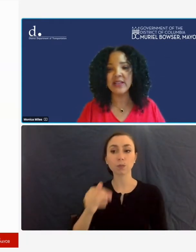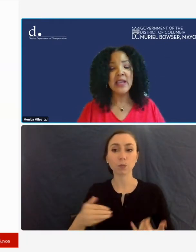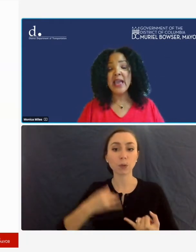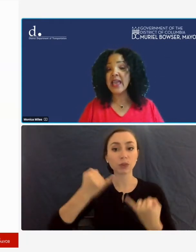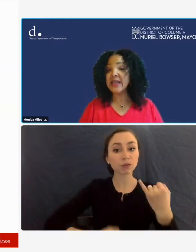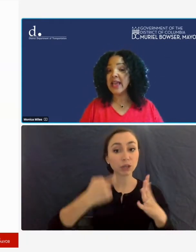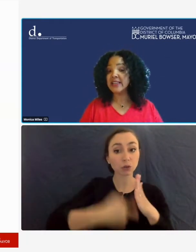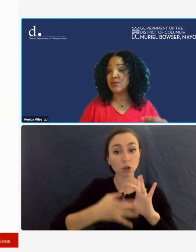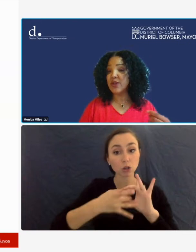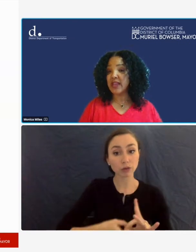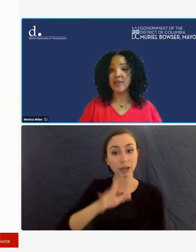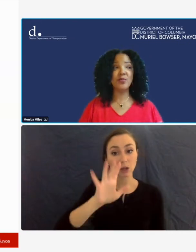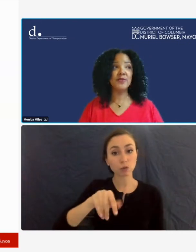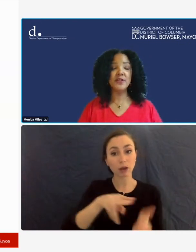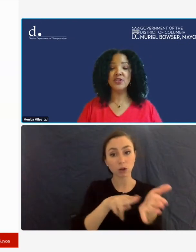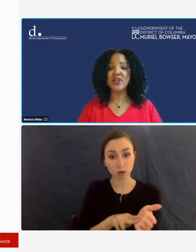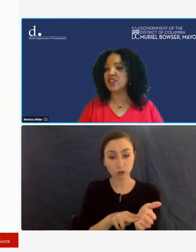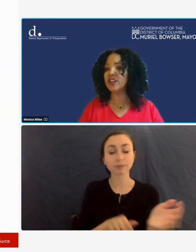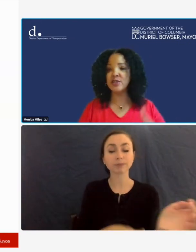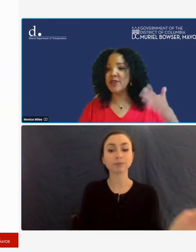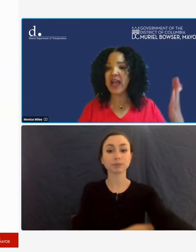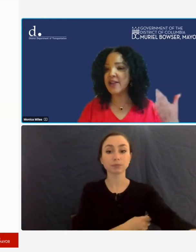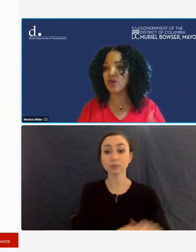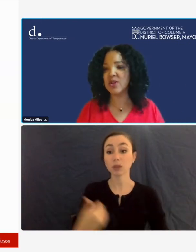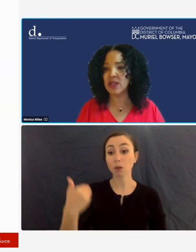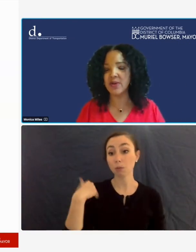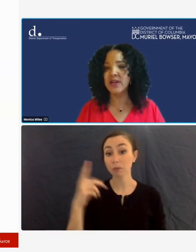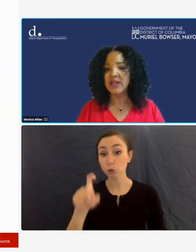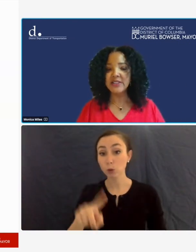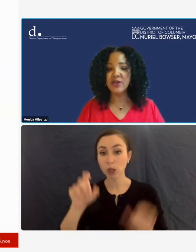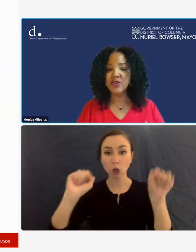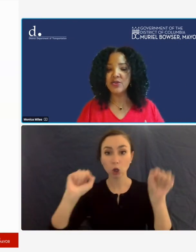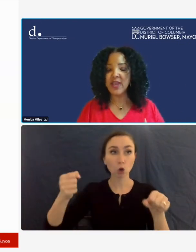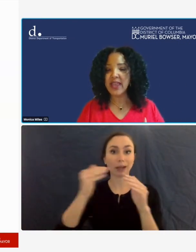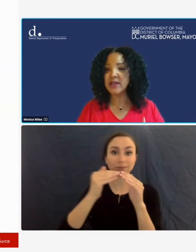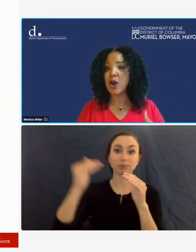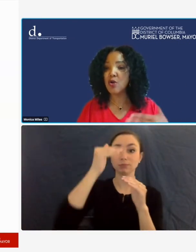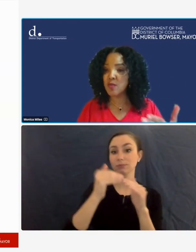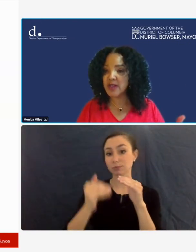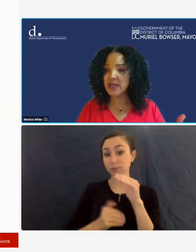and as we had the previous question it could be higher or lower so you can owe money or